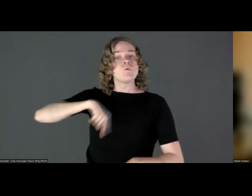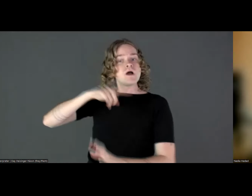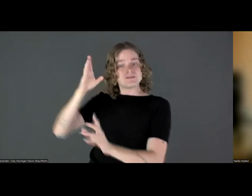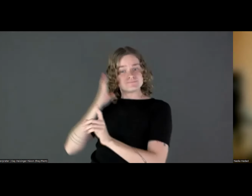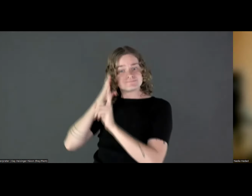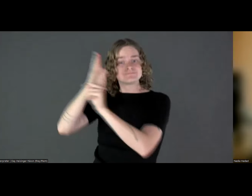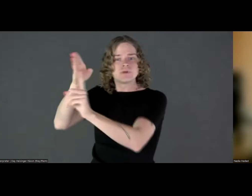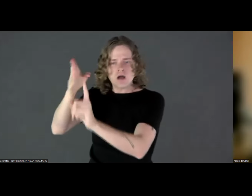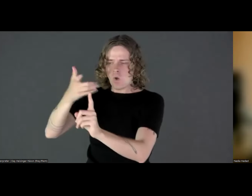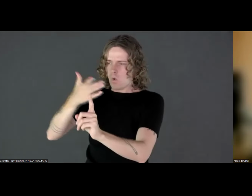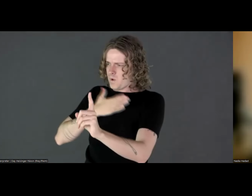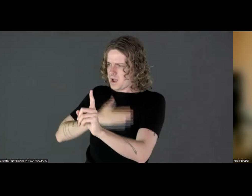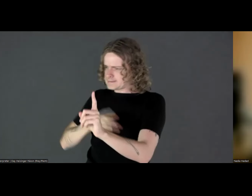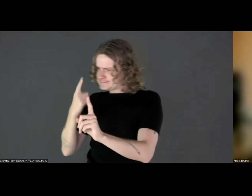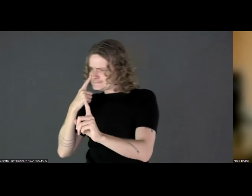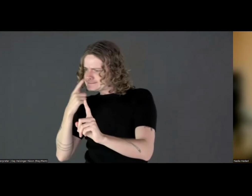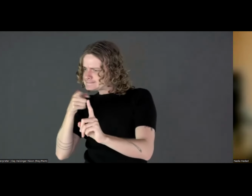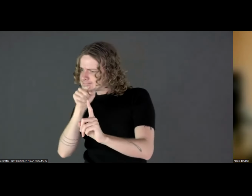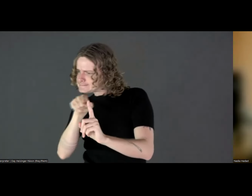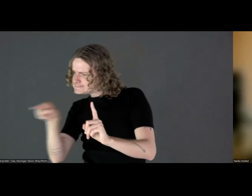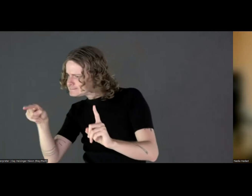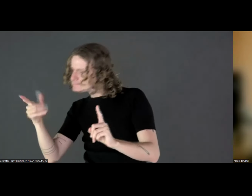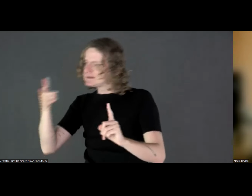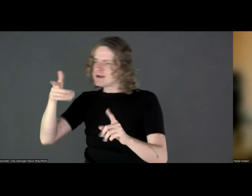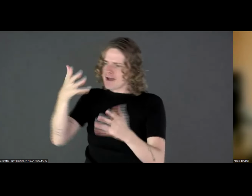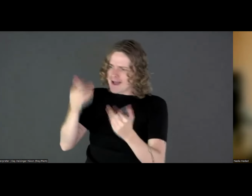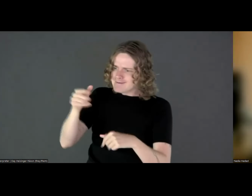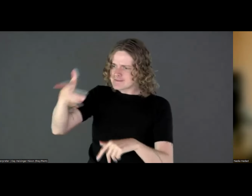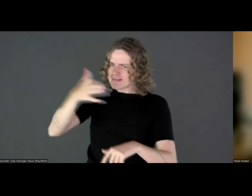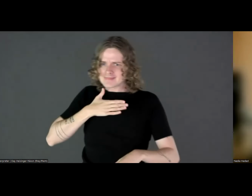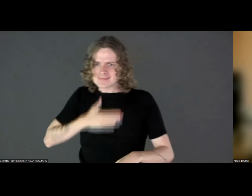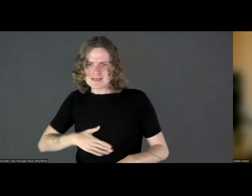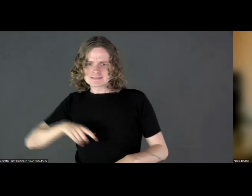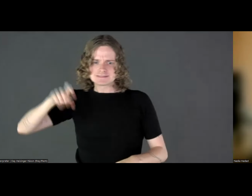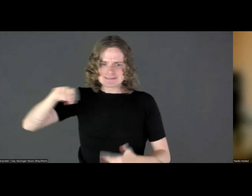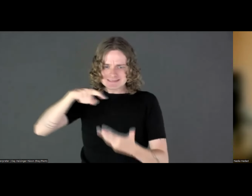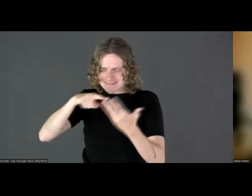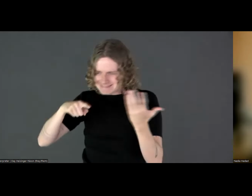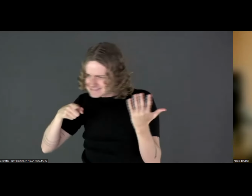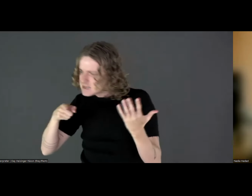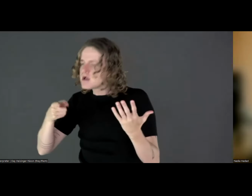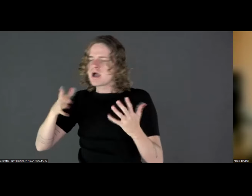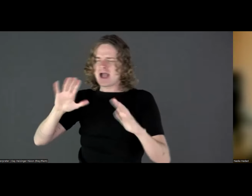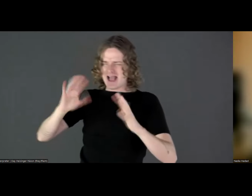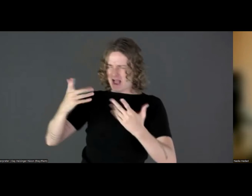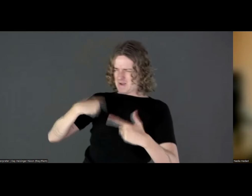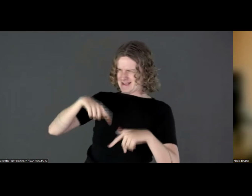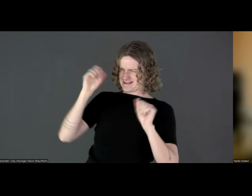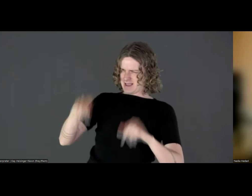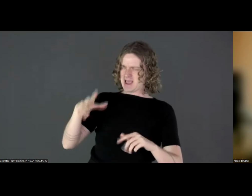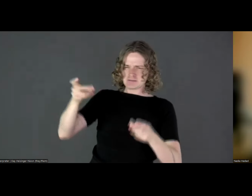to many fields in the humanitarian community and look to long term especially in building strength